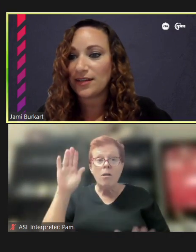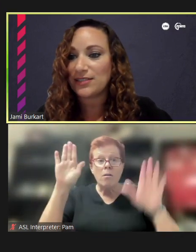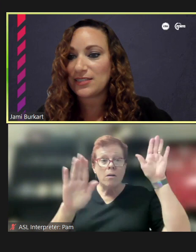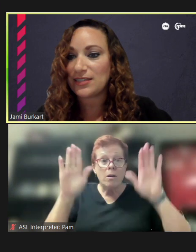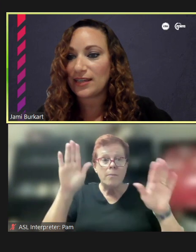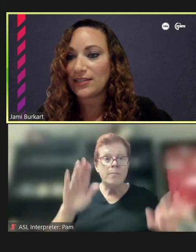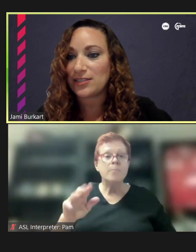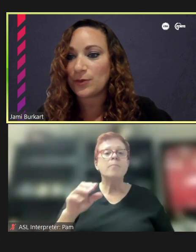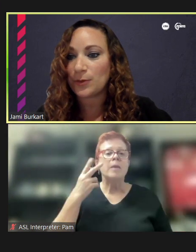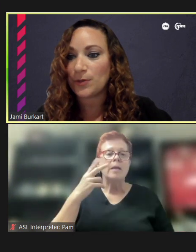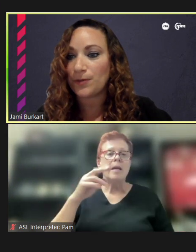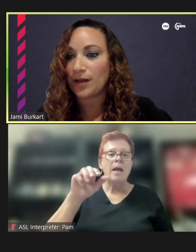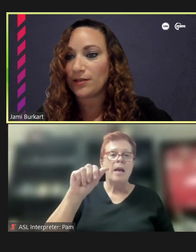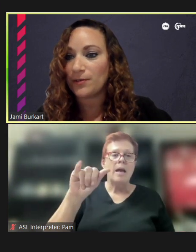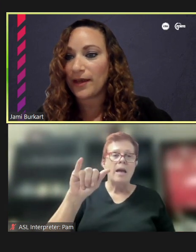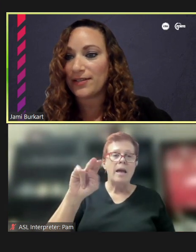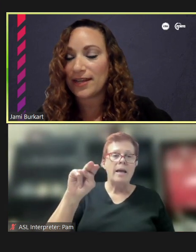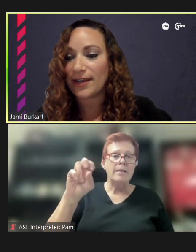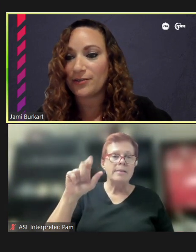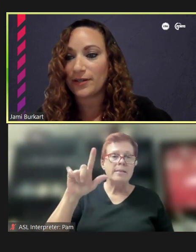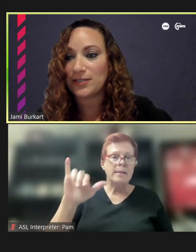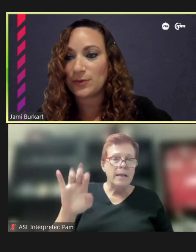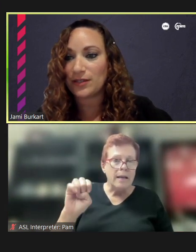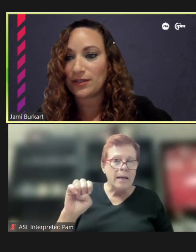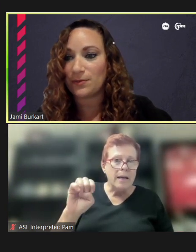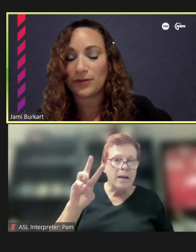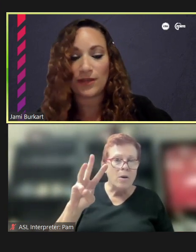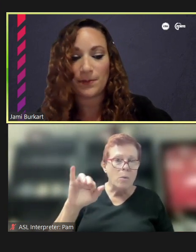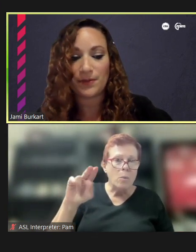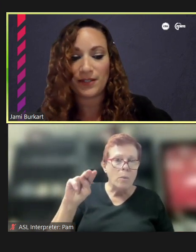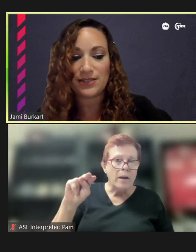I see the Ainsley Winmore Block Club has a hand raised. We can unmute them, please.